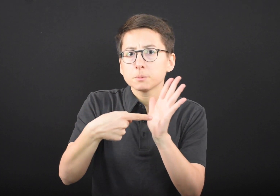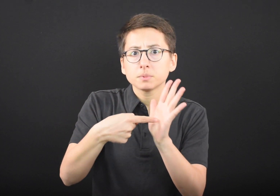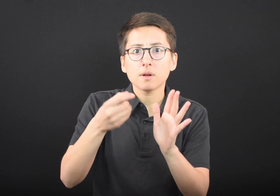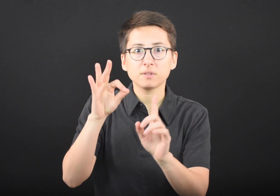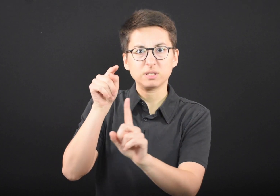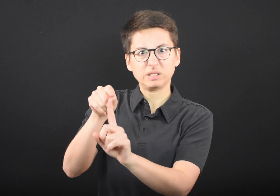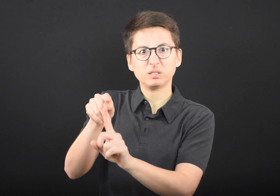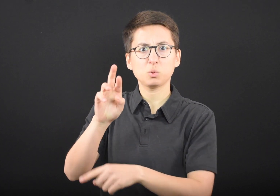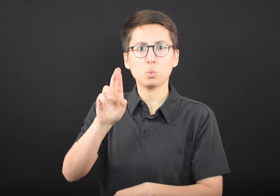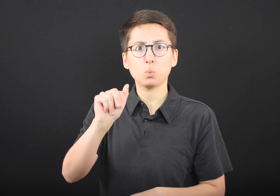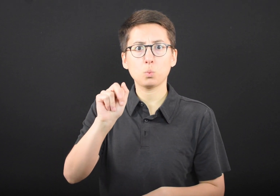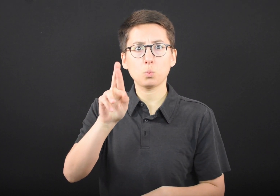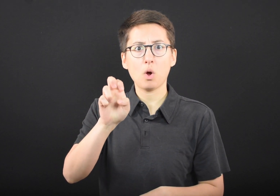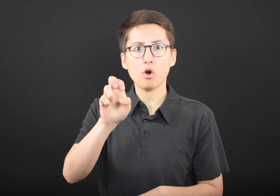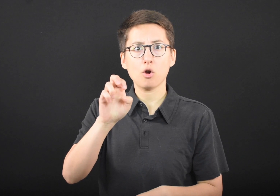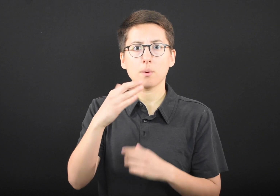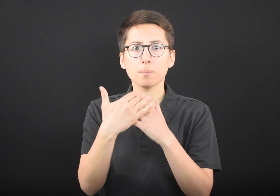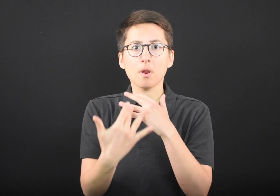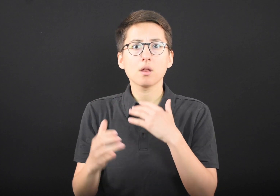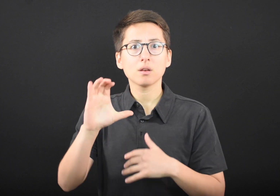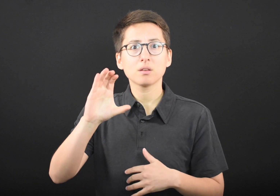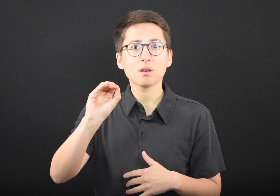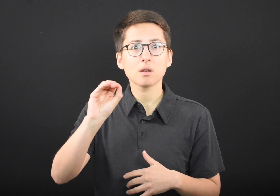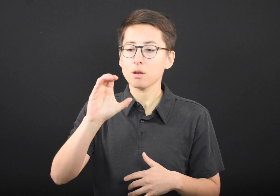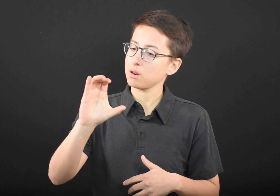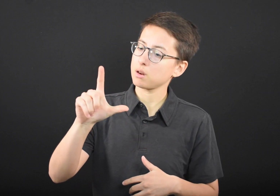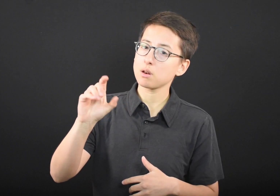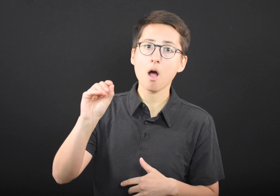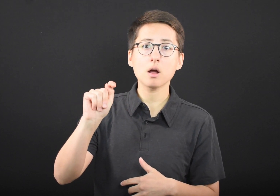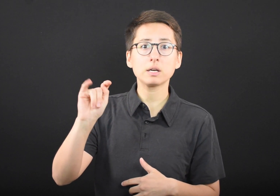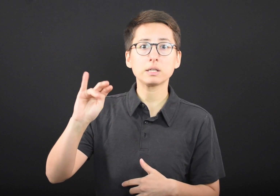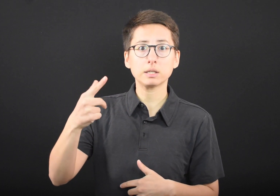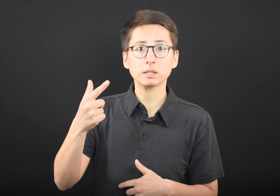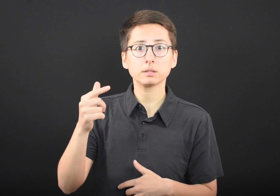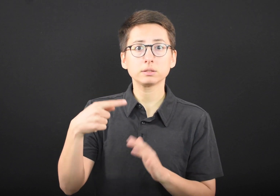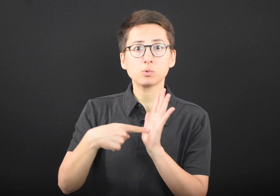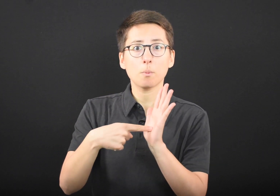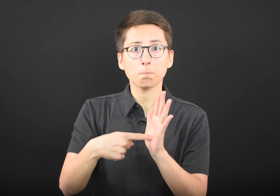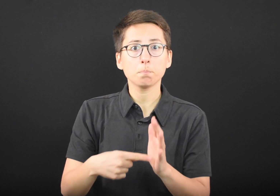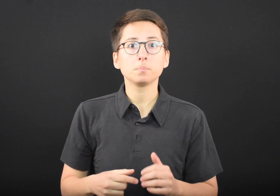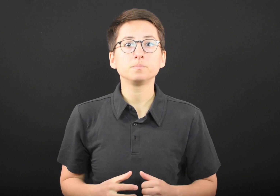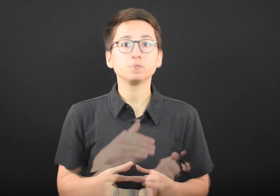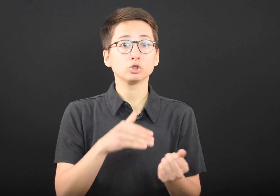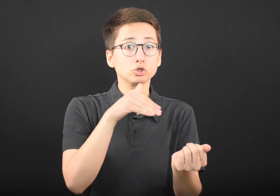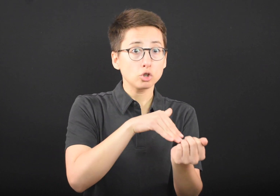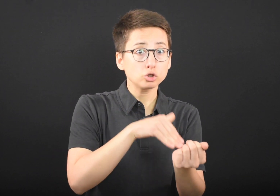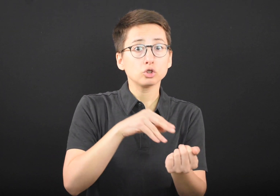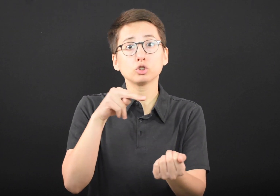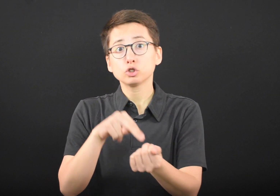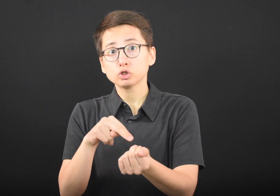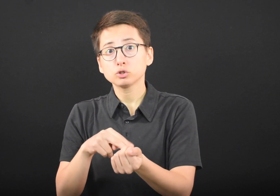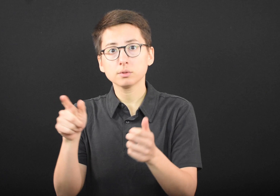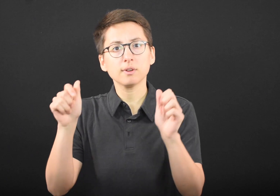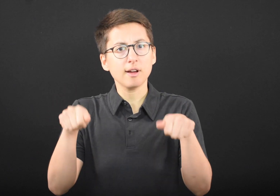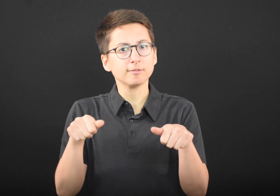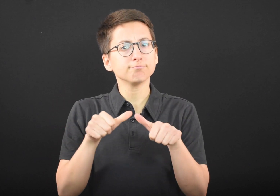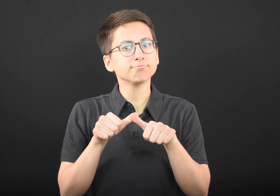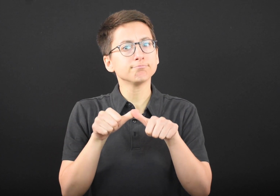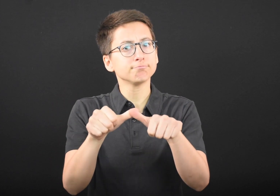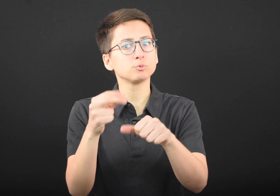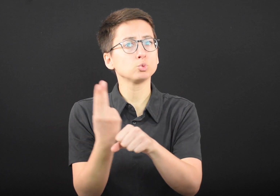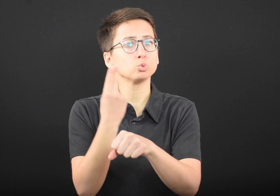of this rare clotting syndrome. ● Providers can start using the vaccine again